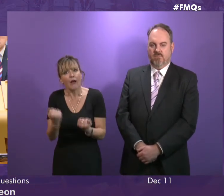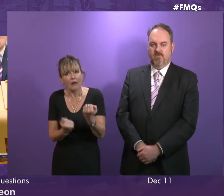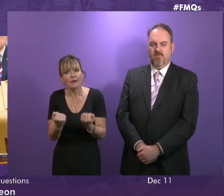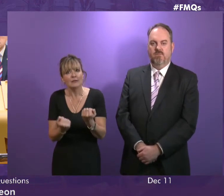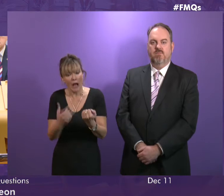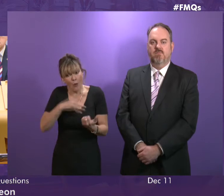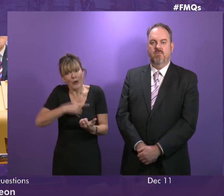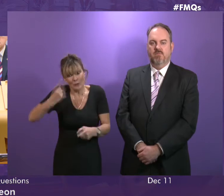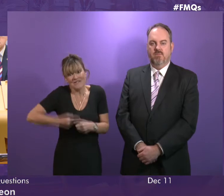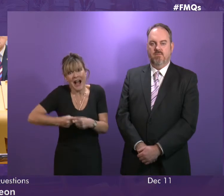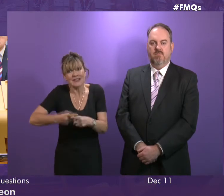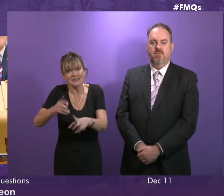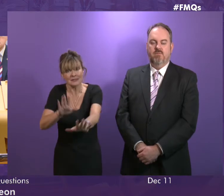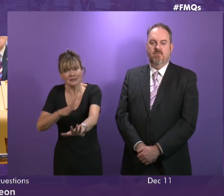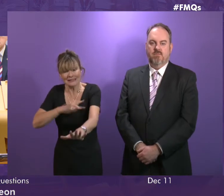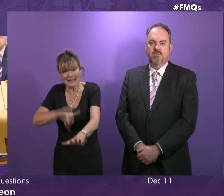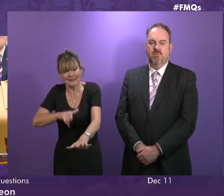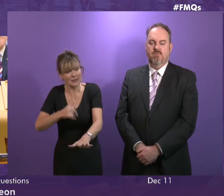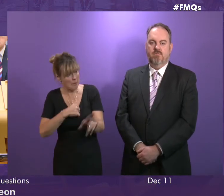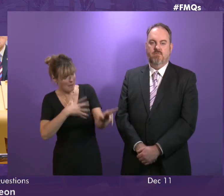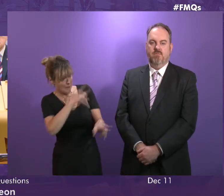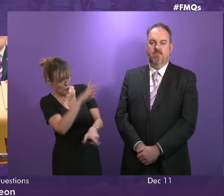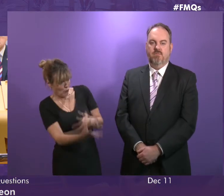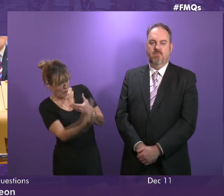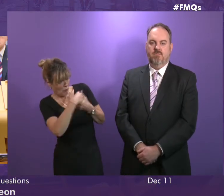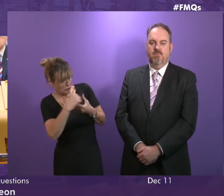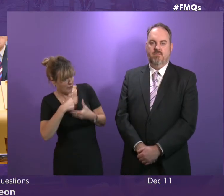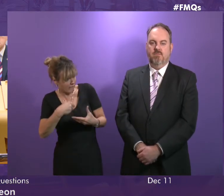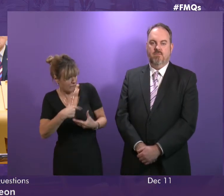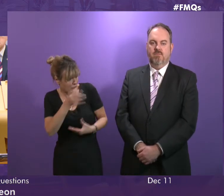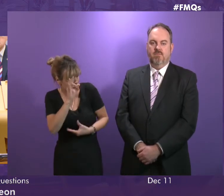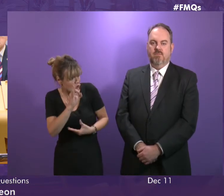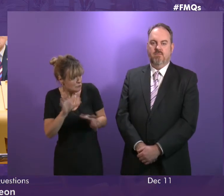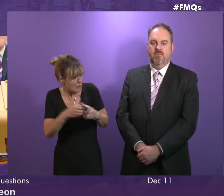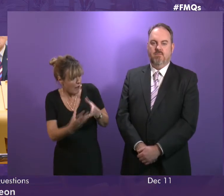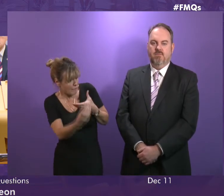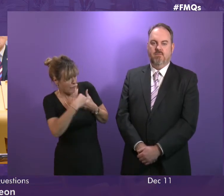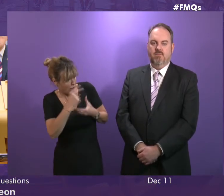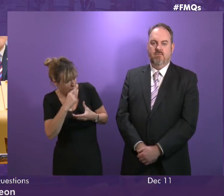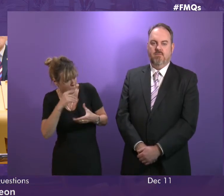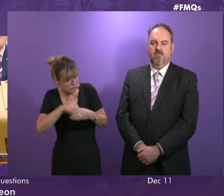perhaps the Greens should get involved in discussions about what is actually happening.